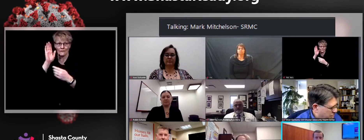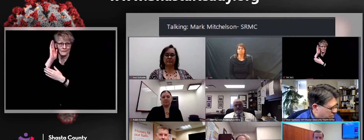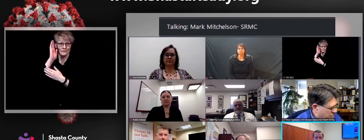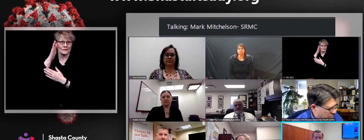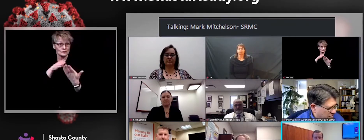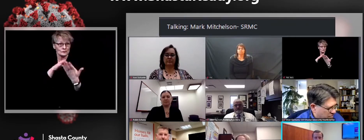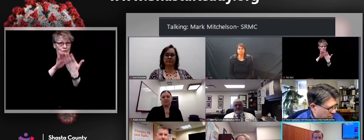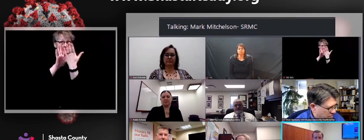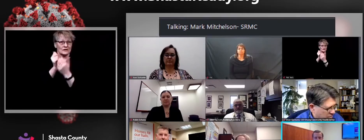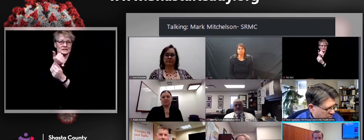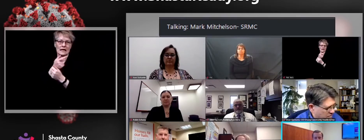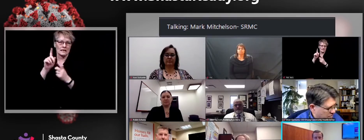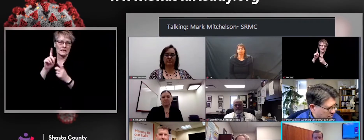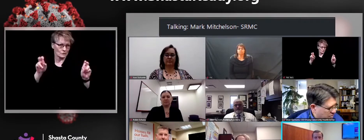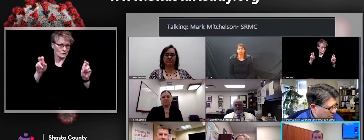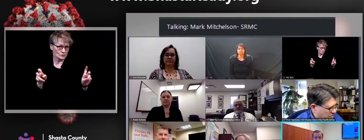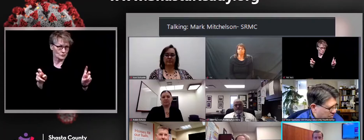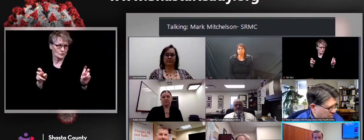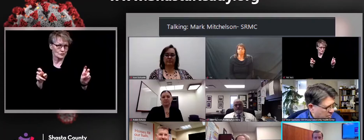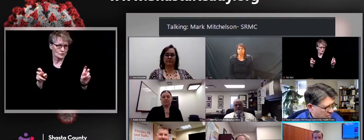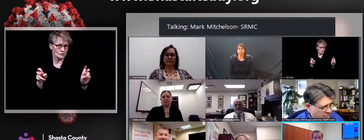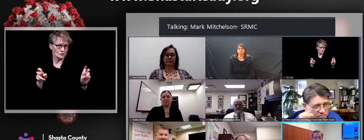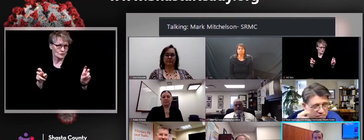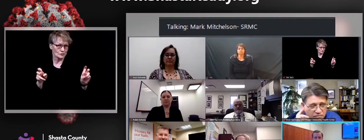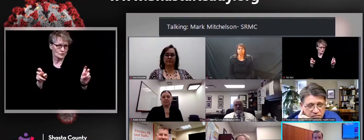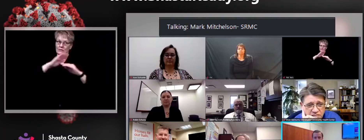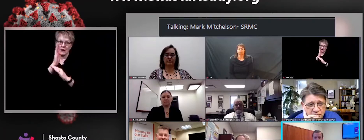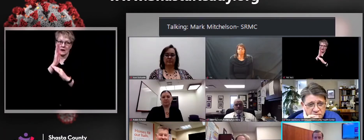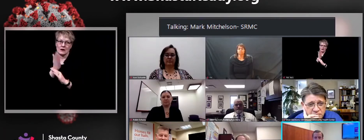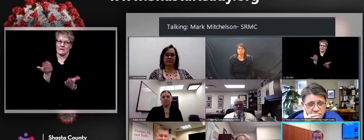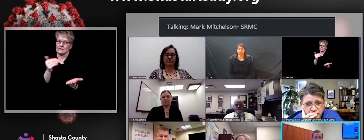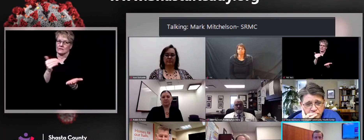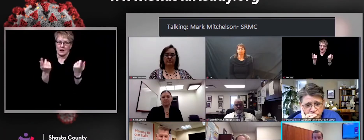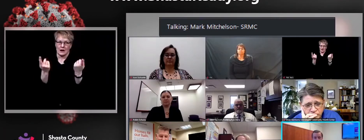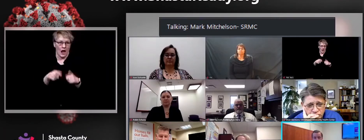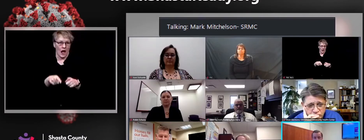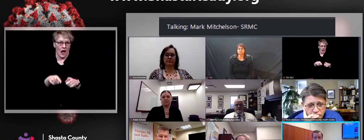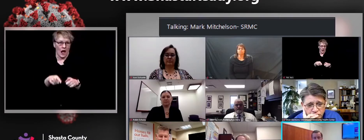we hope that this never happens again in our lifetime, there's always that chance,